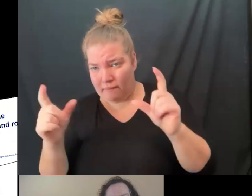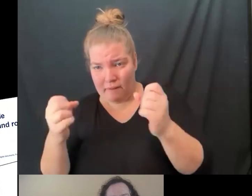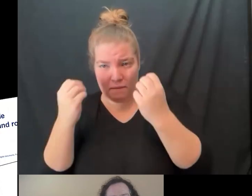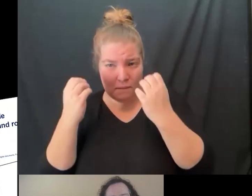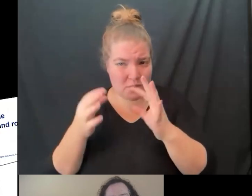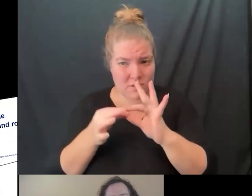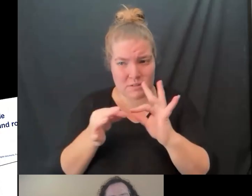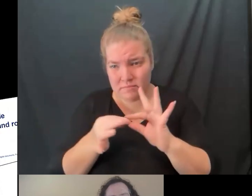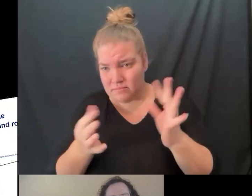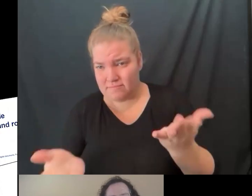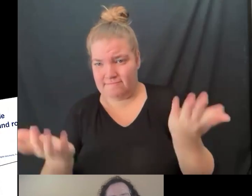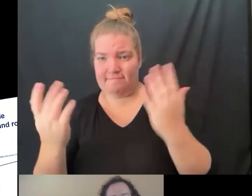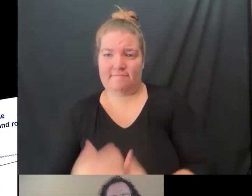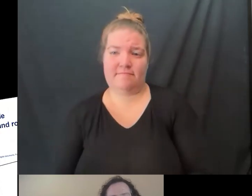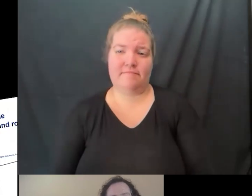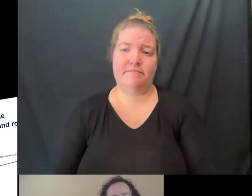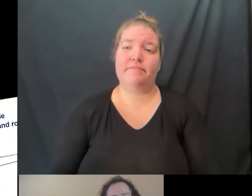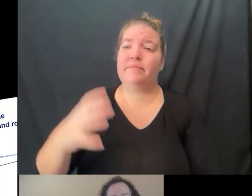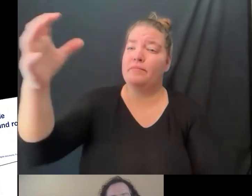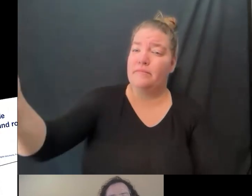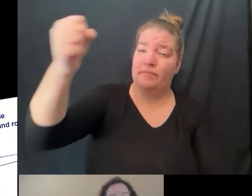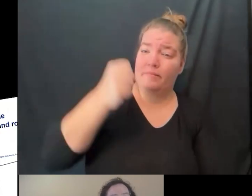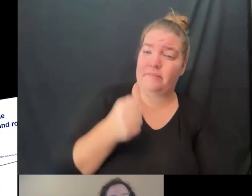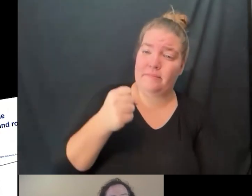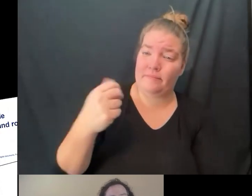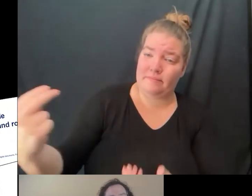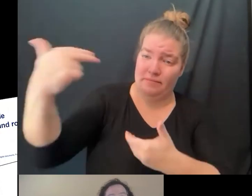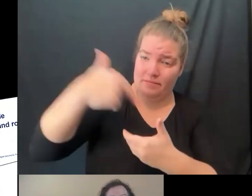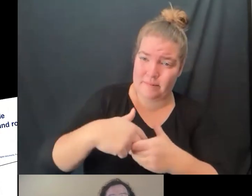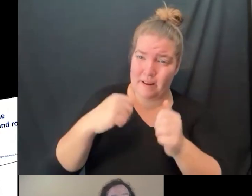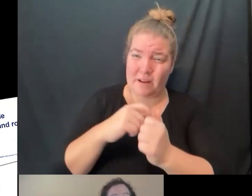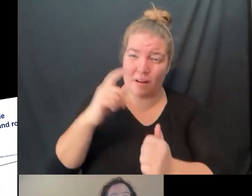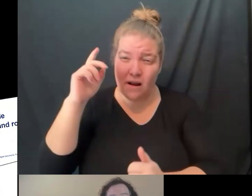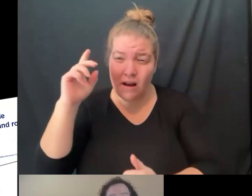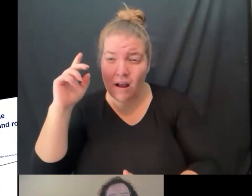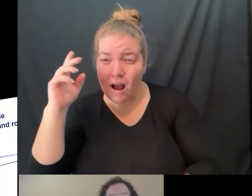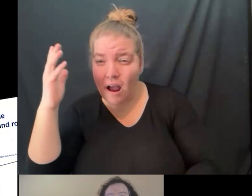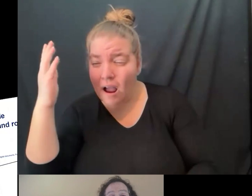or has a vision impairment, they can proofread the document